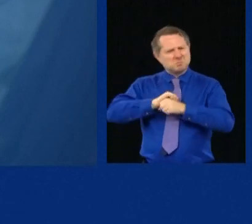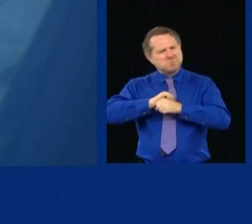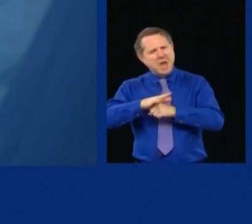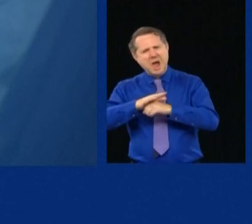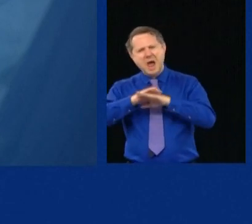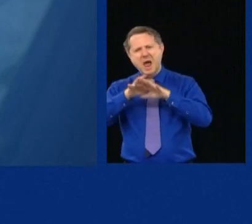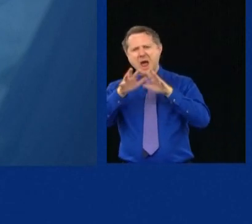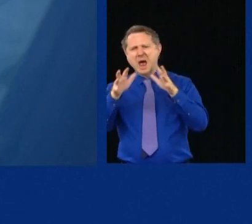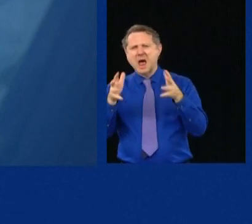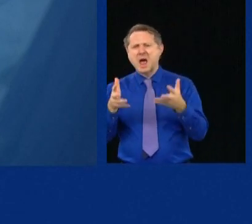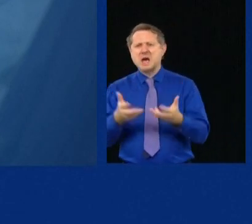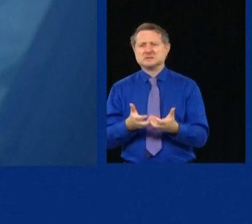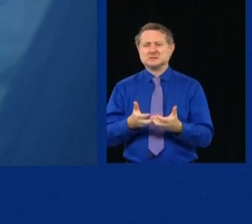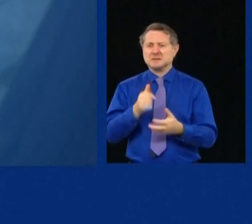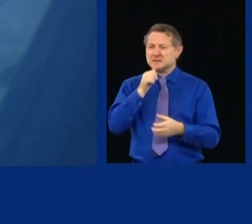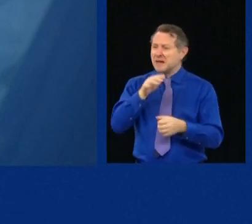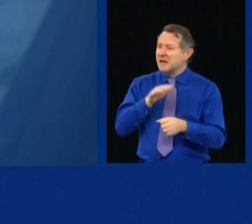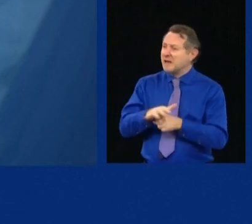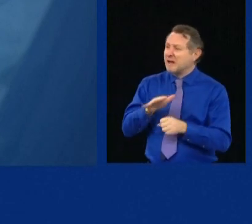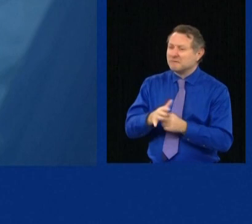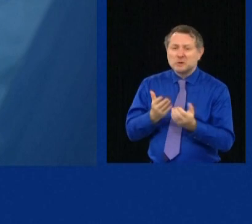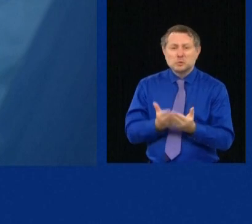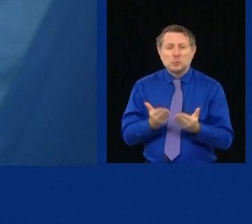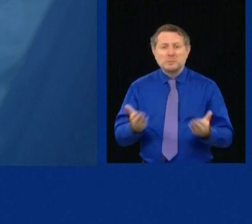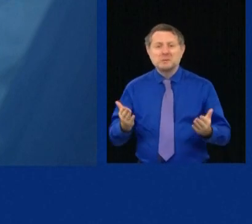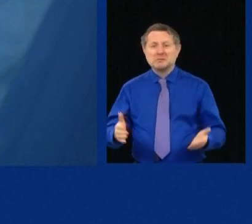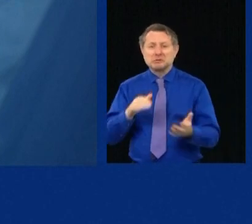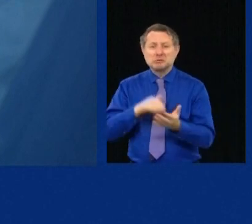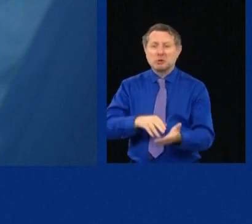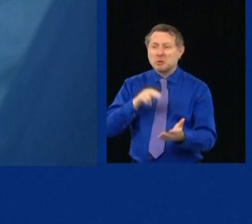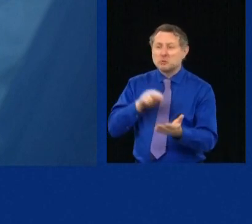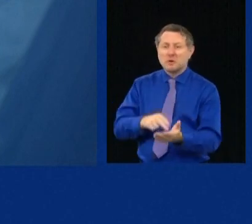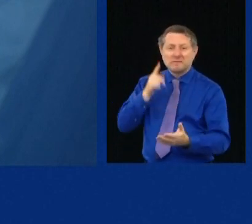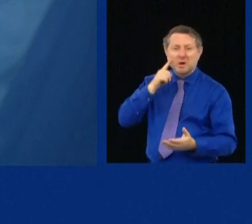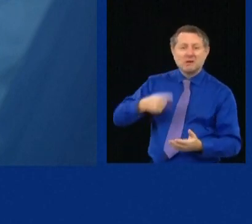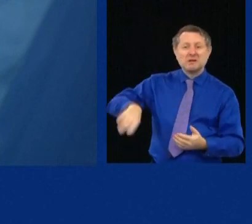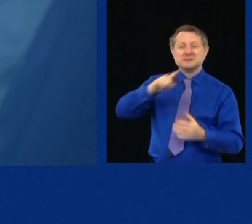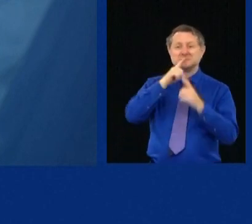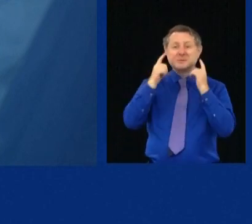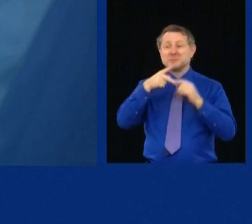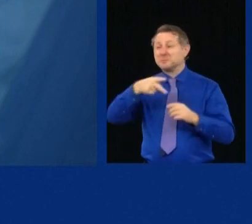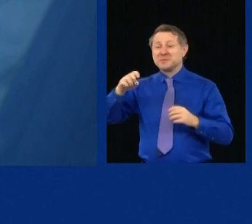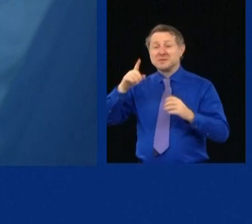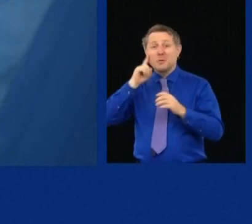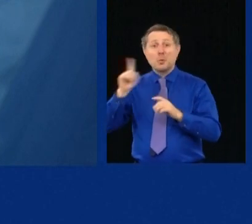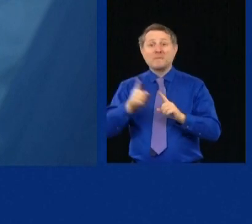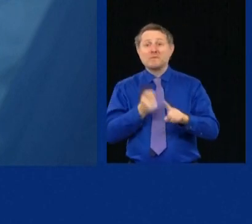ISSUE AND WE DON'T EVEN HAVE BASIC EQUIPMENT FOR NURSES AND